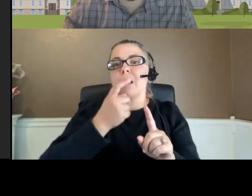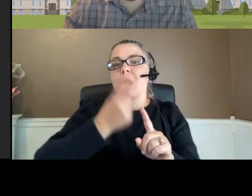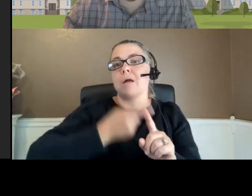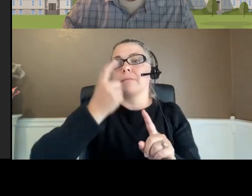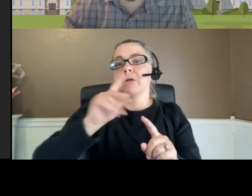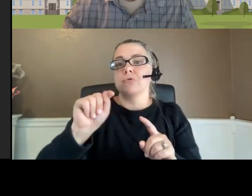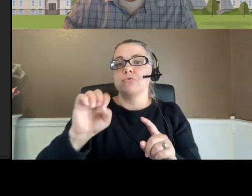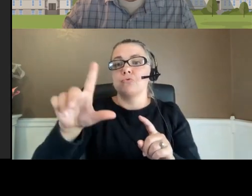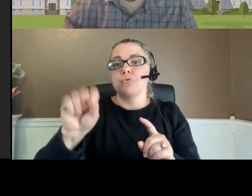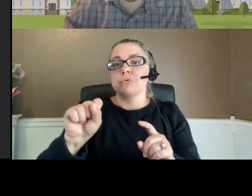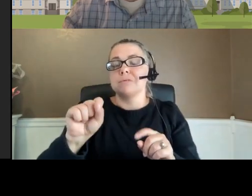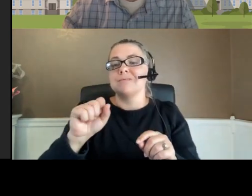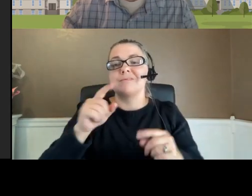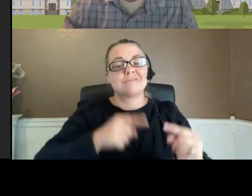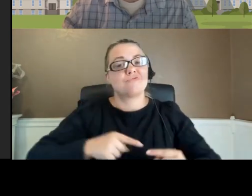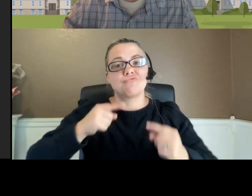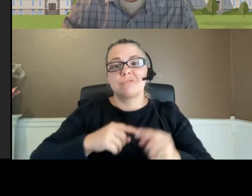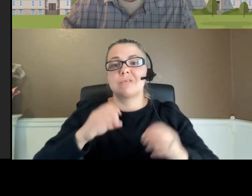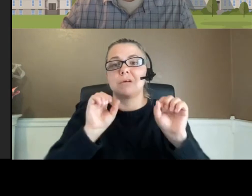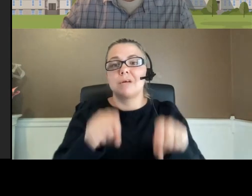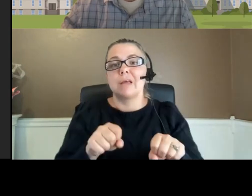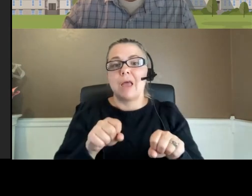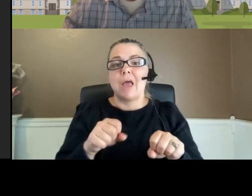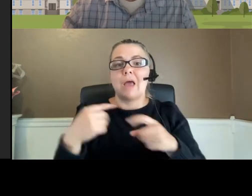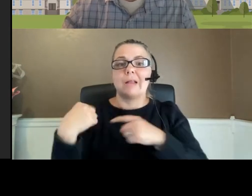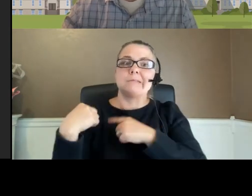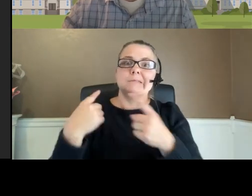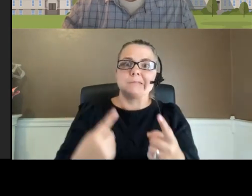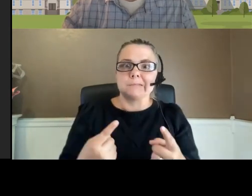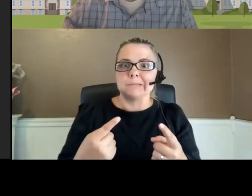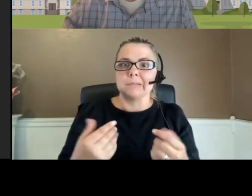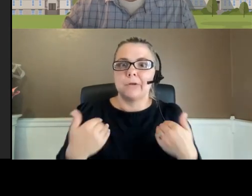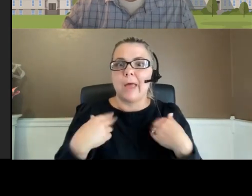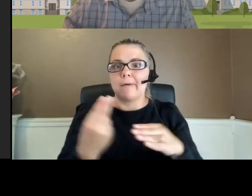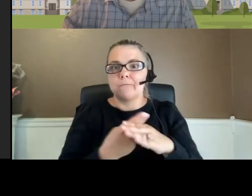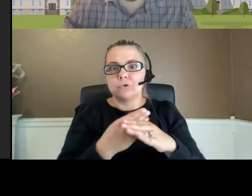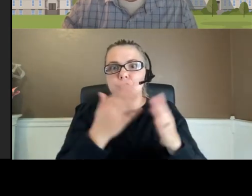issues are not present or detectable until there is user interaction with that content. Things